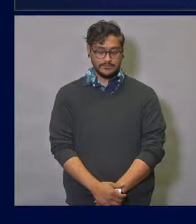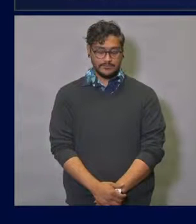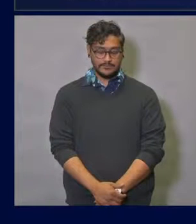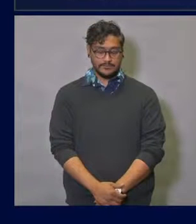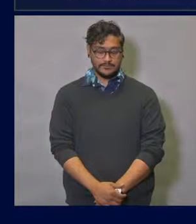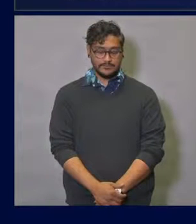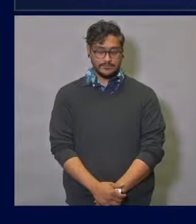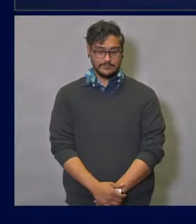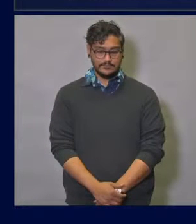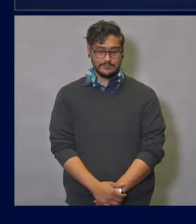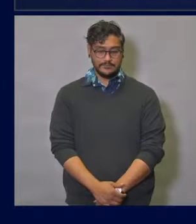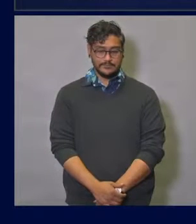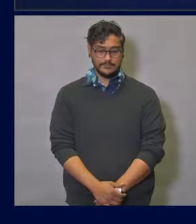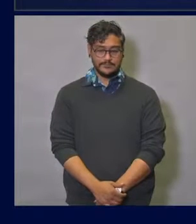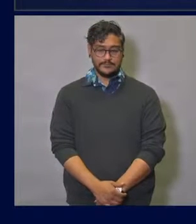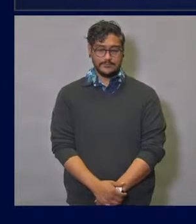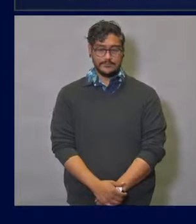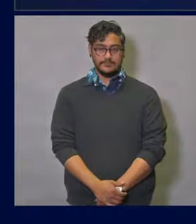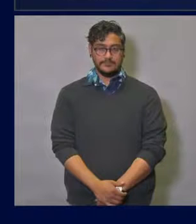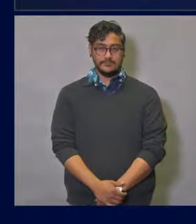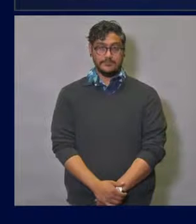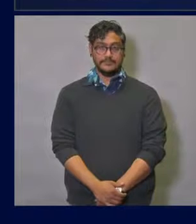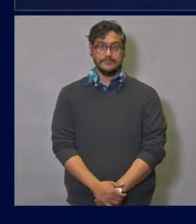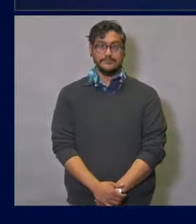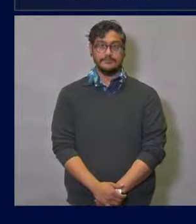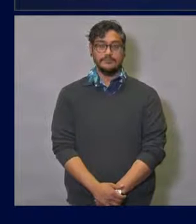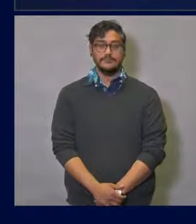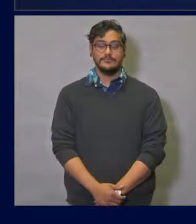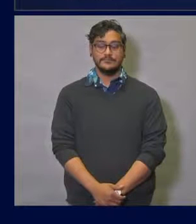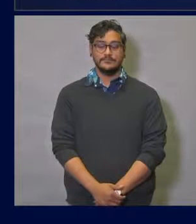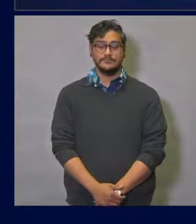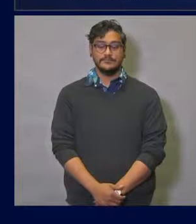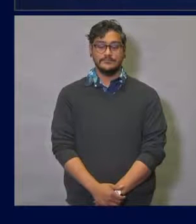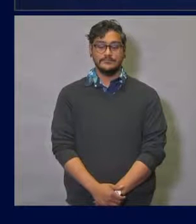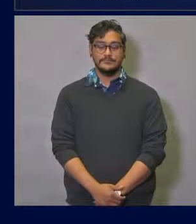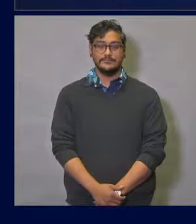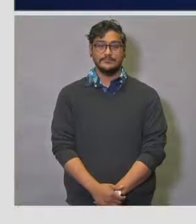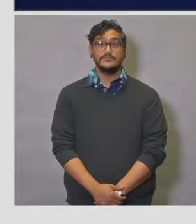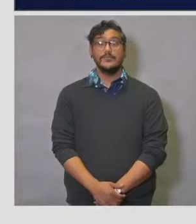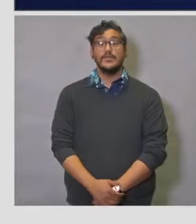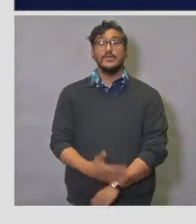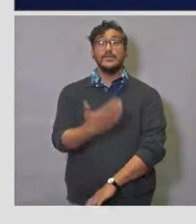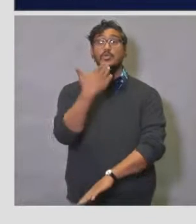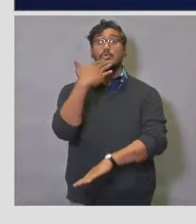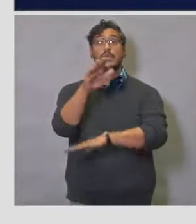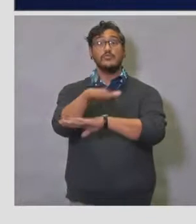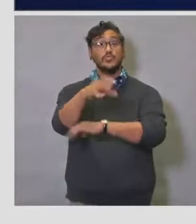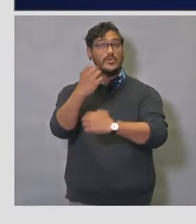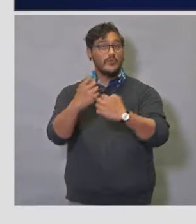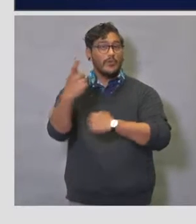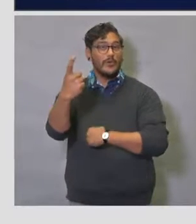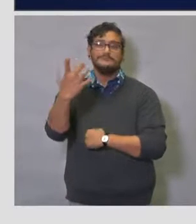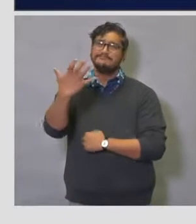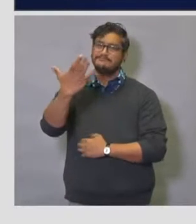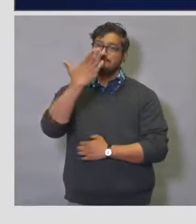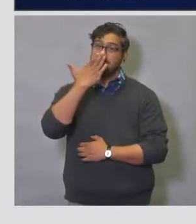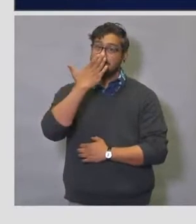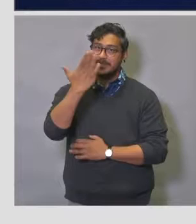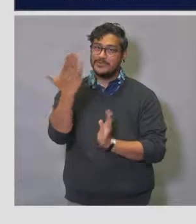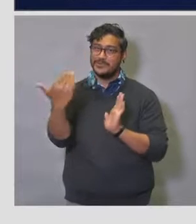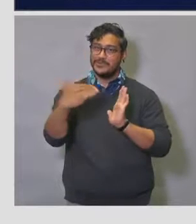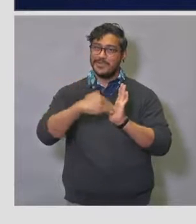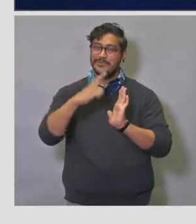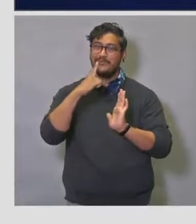DURING THE CALL, PLEASE MESSAGE